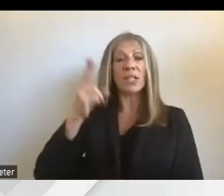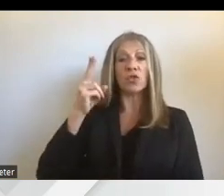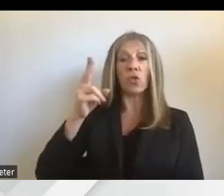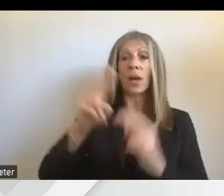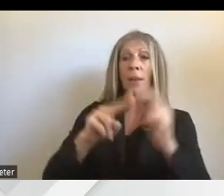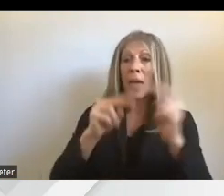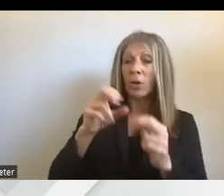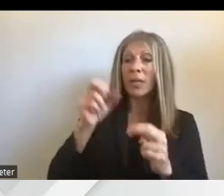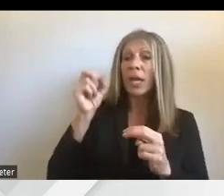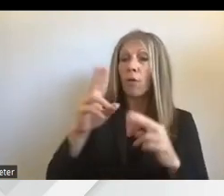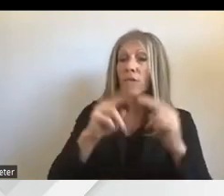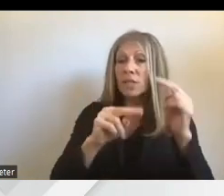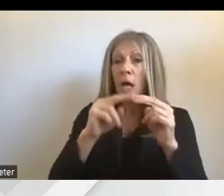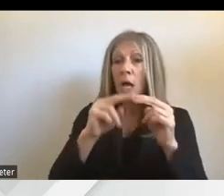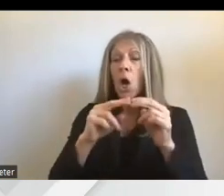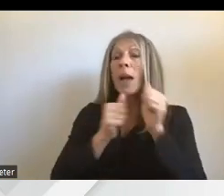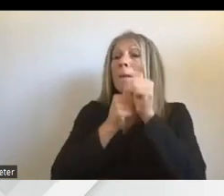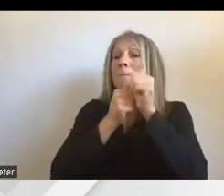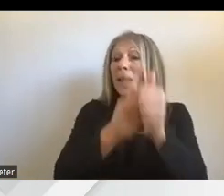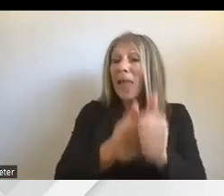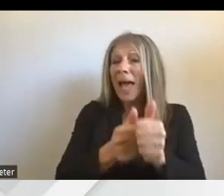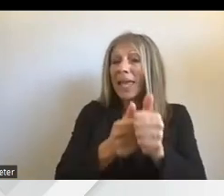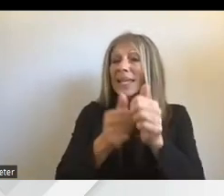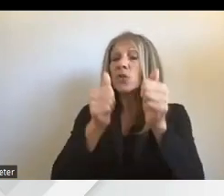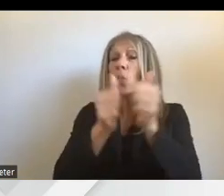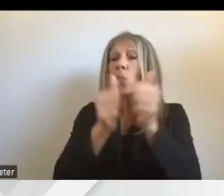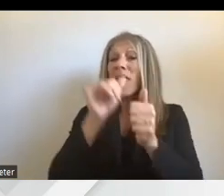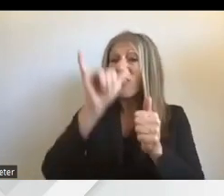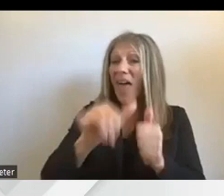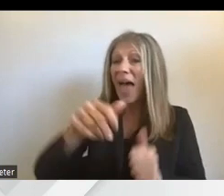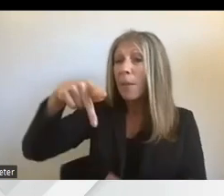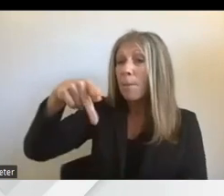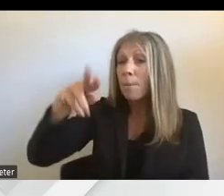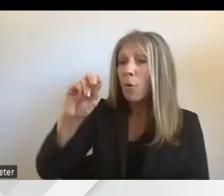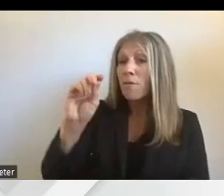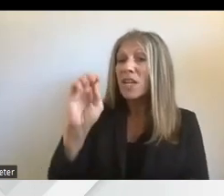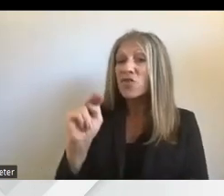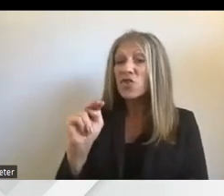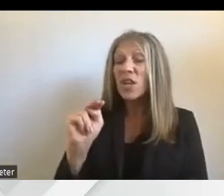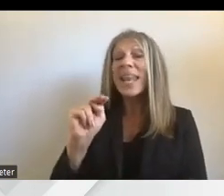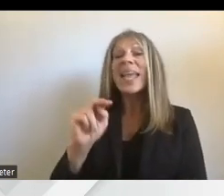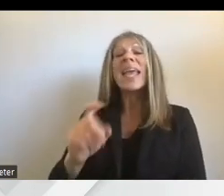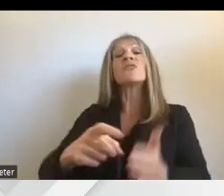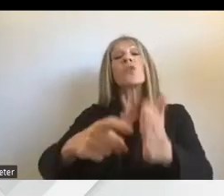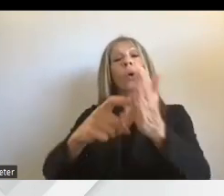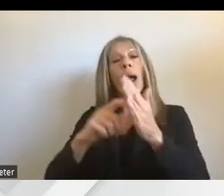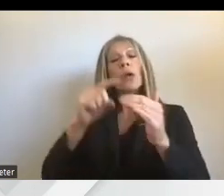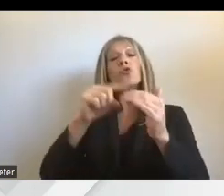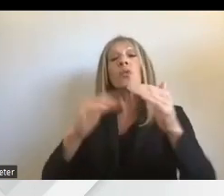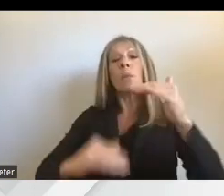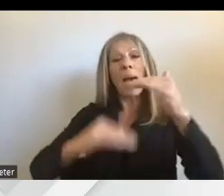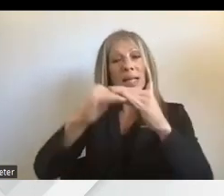or facility, compliance with that provision is required to the maximum extent feasible